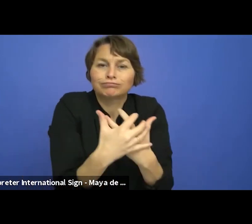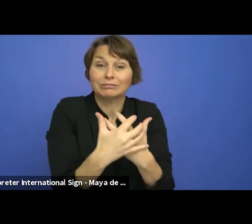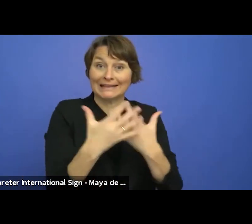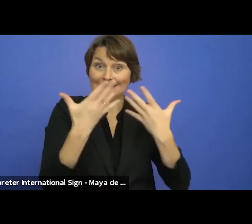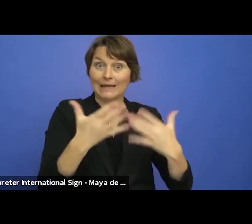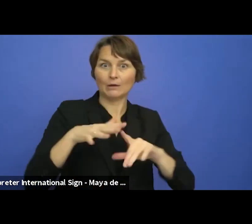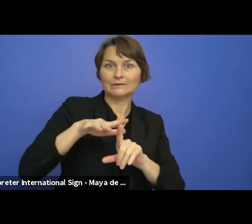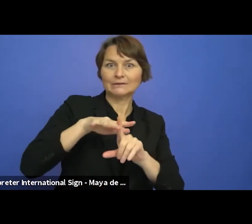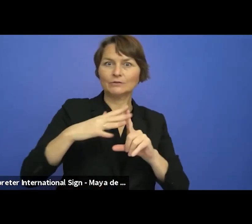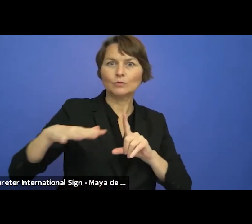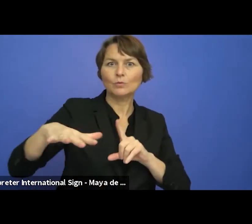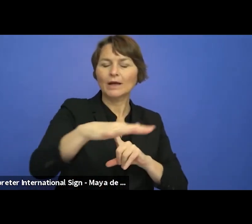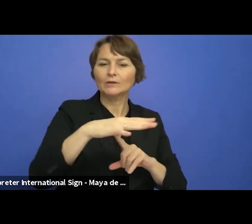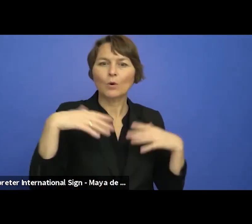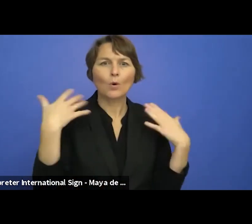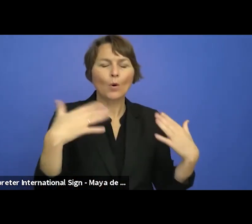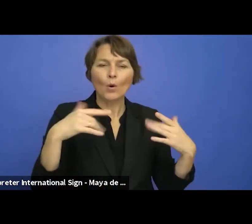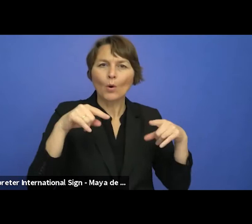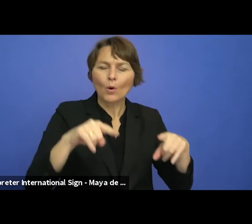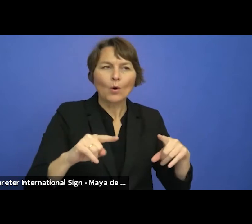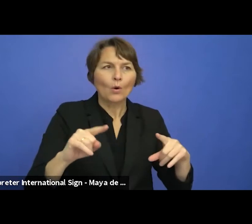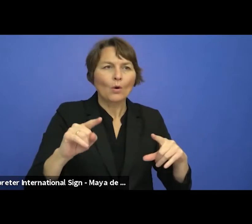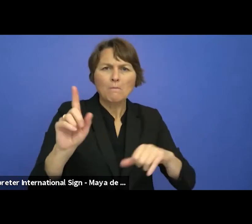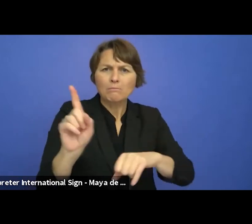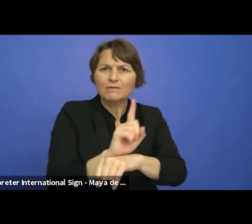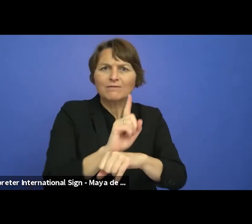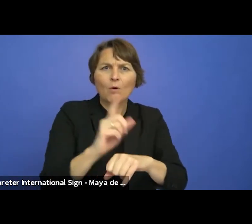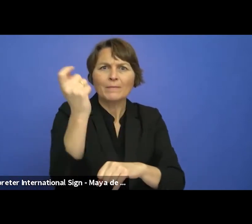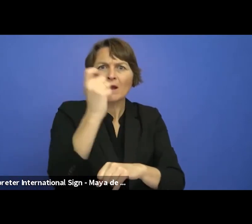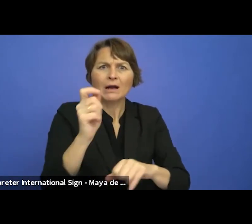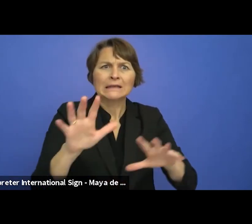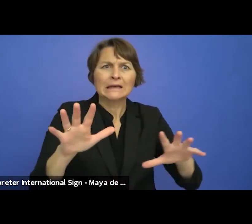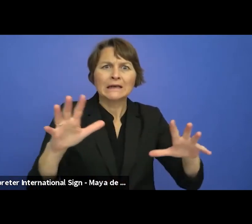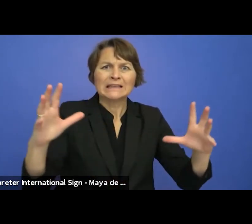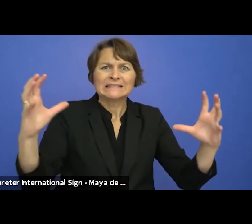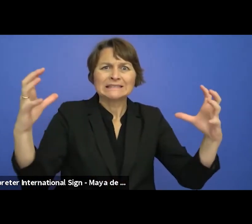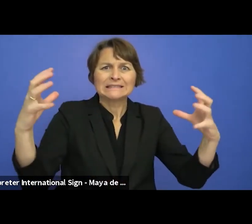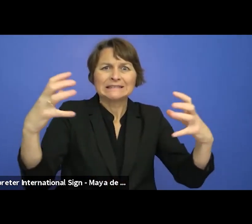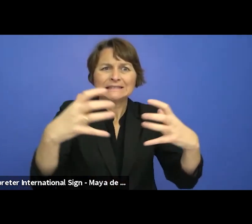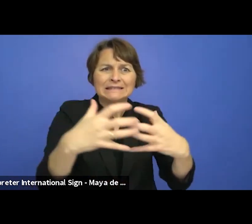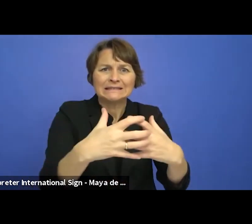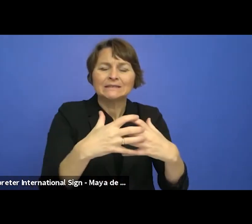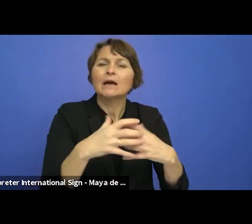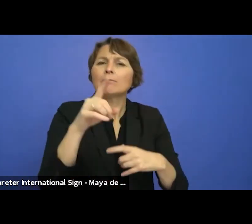where performing arts are at risk. On our side you can count on our firm support